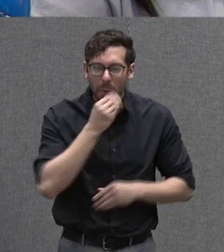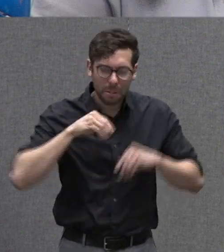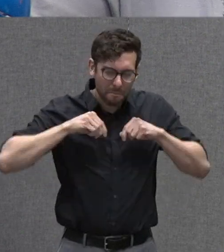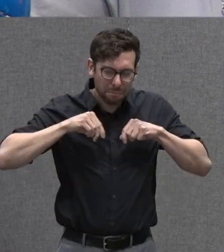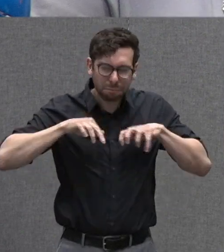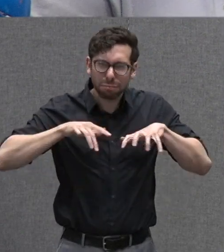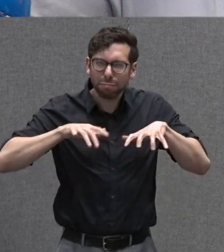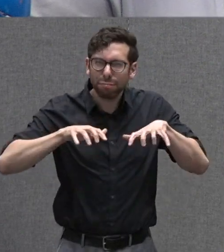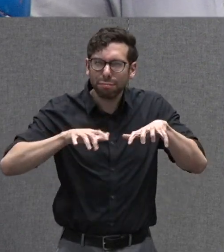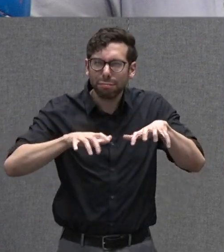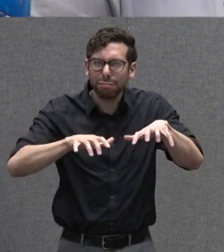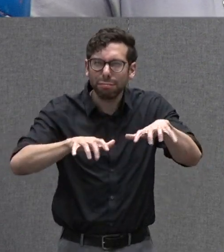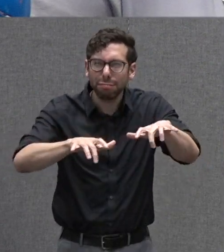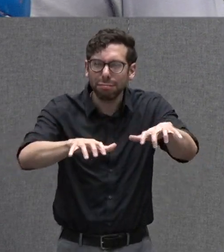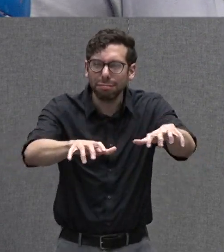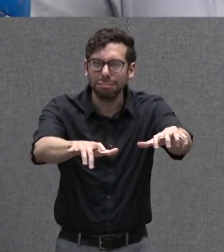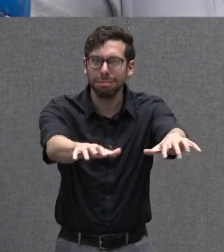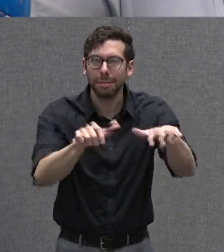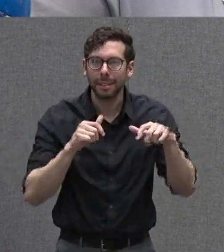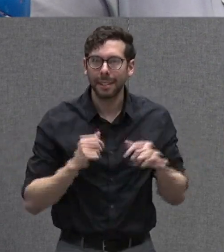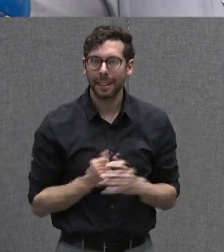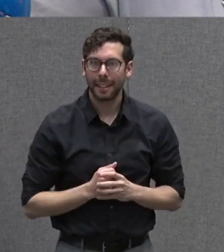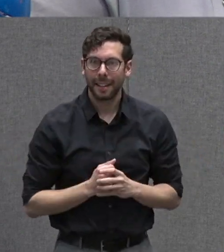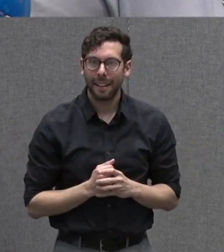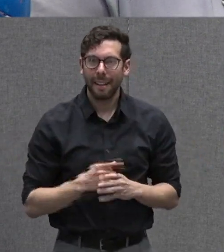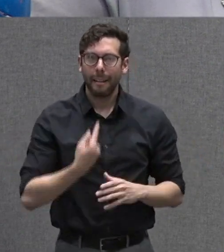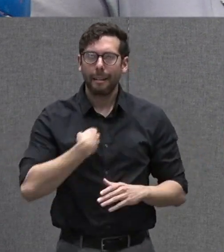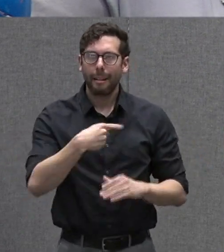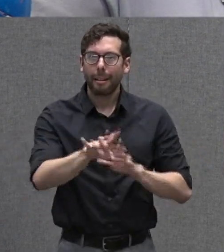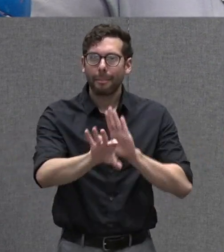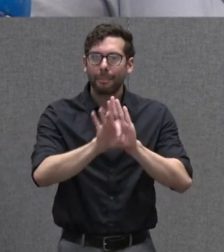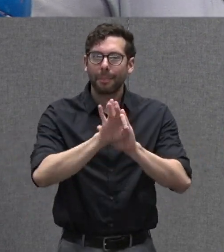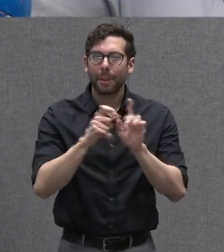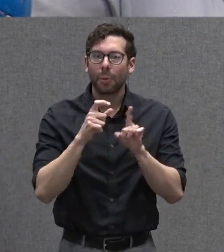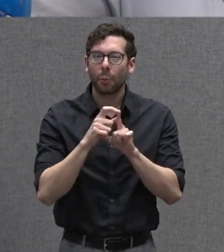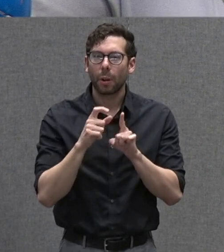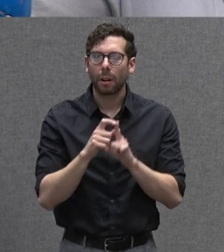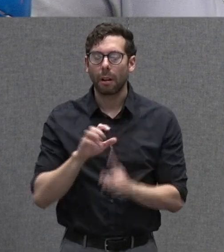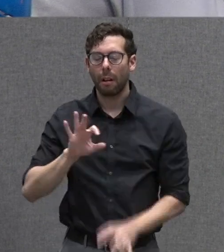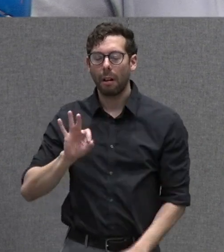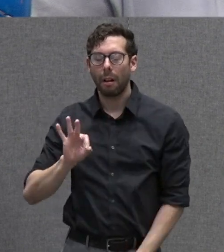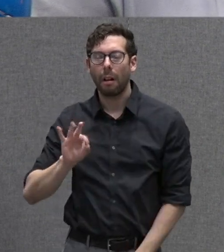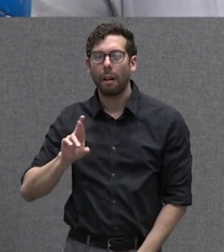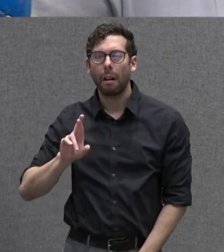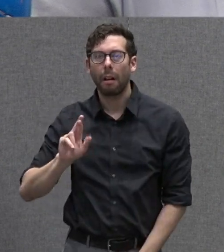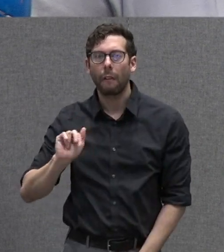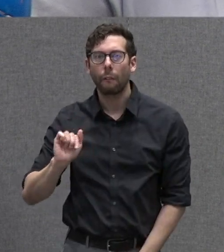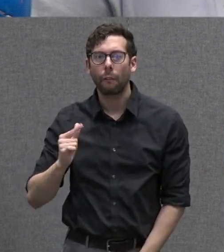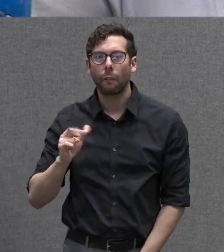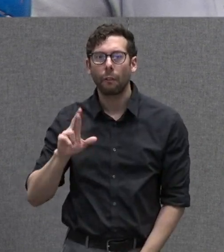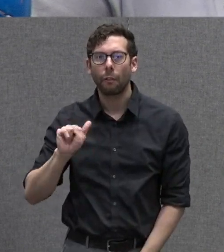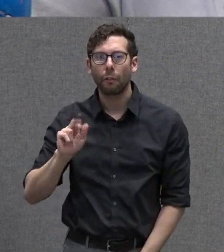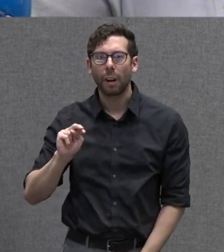And I chose the word fragrant. What does the word fragrant mean to you?